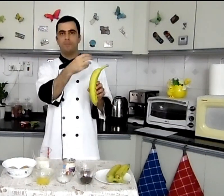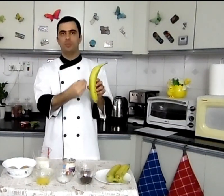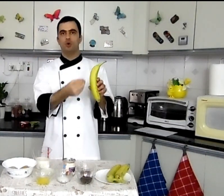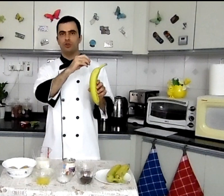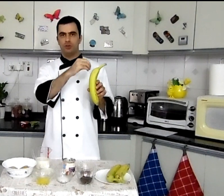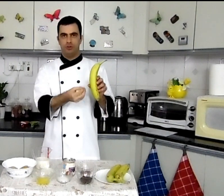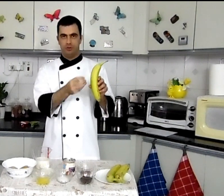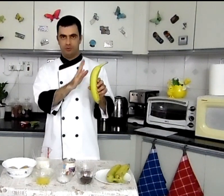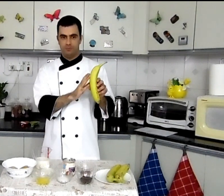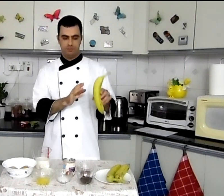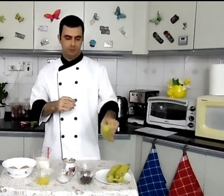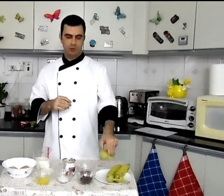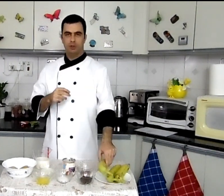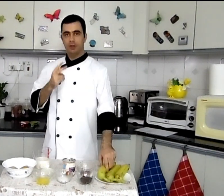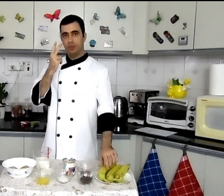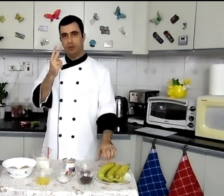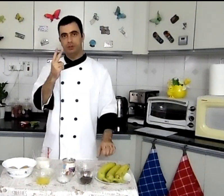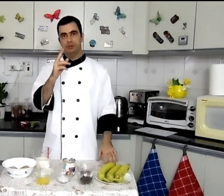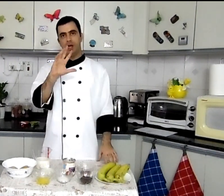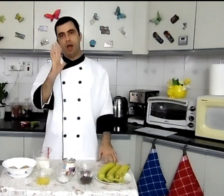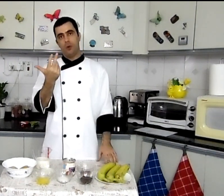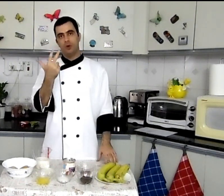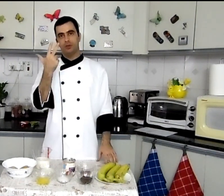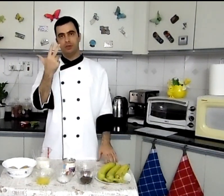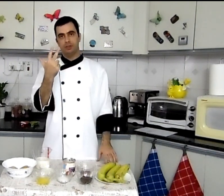Banana 2 or 3 موز 2 أو 3